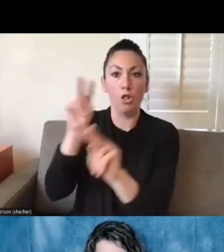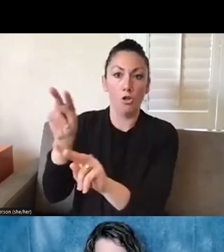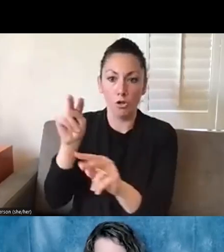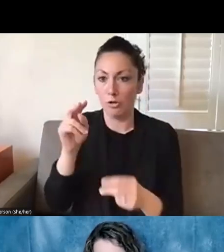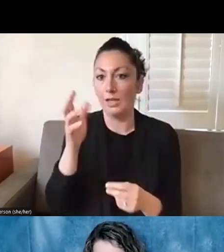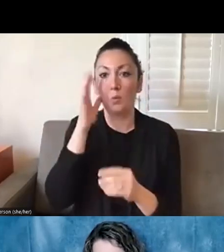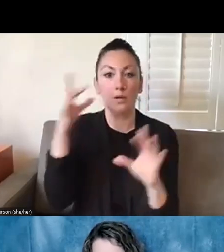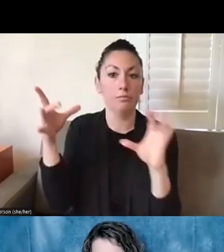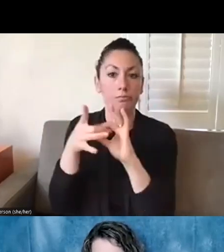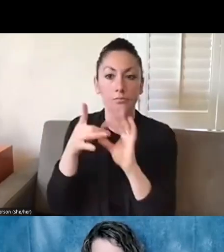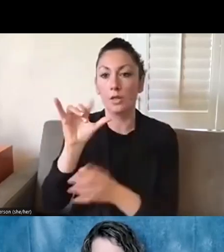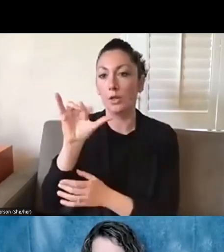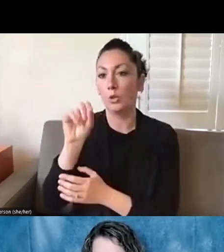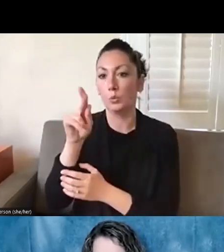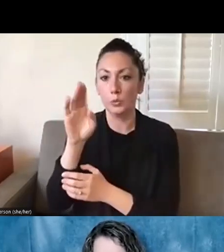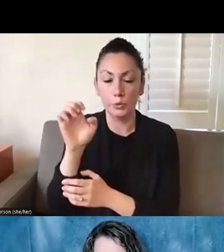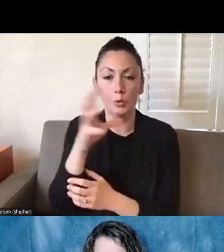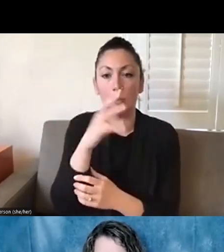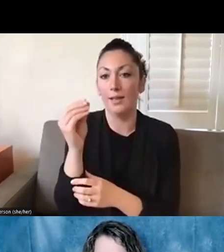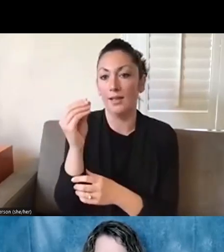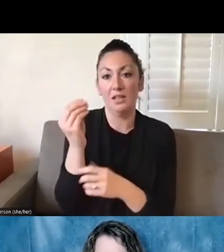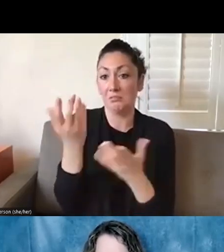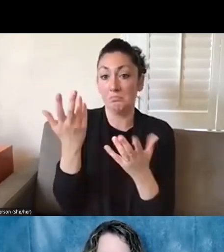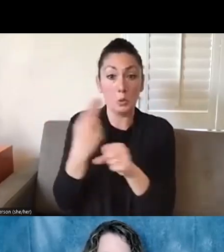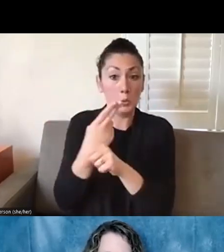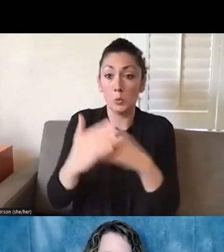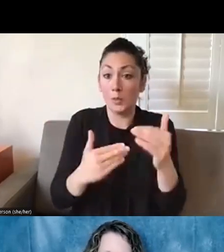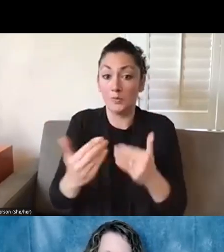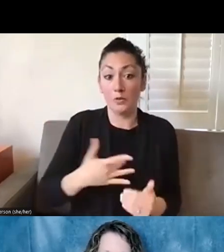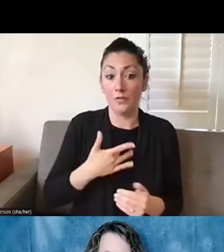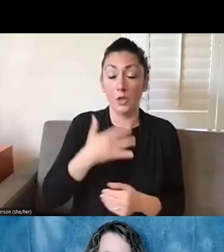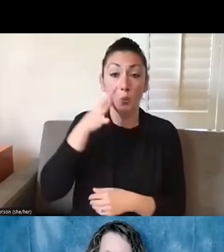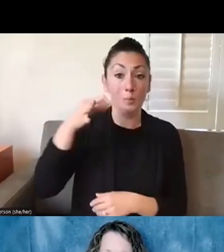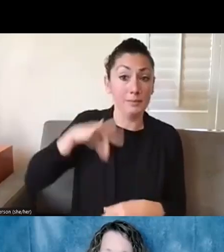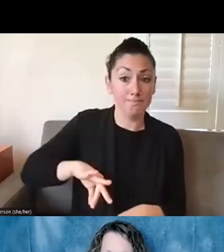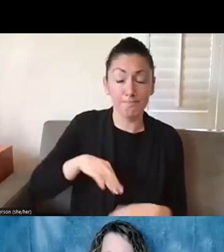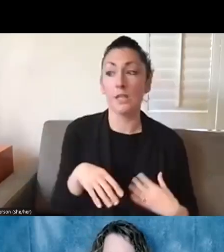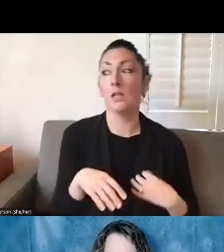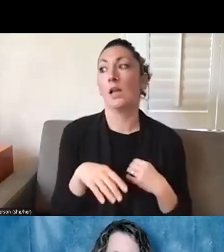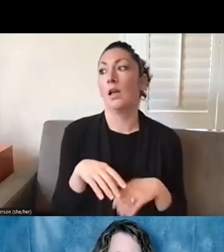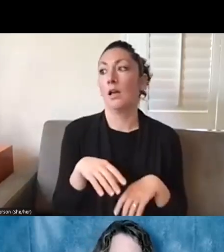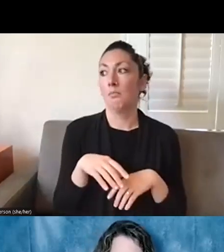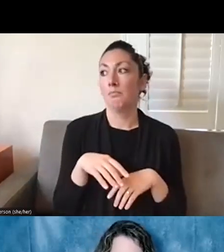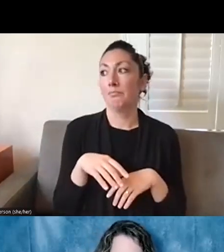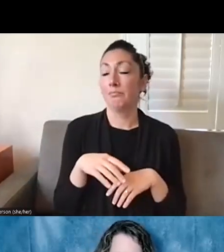So please look at it. We will put the links, we have links to YouTube and you can use whatever